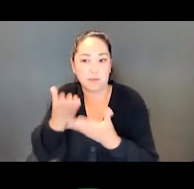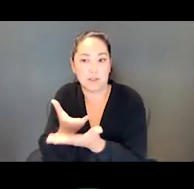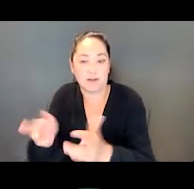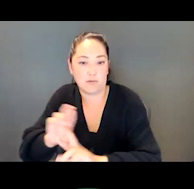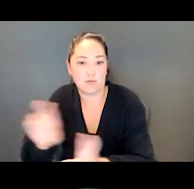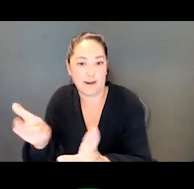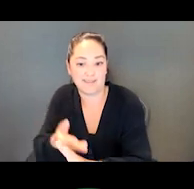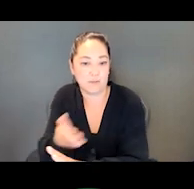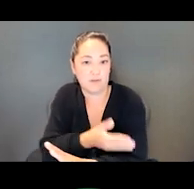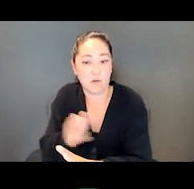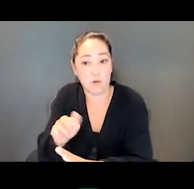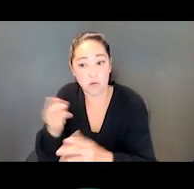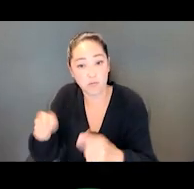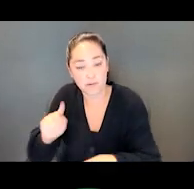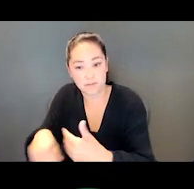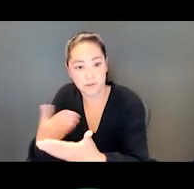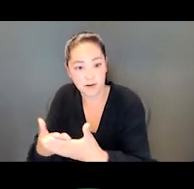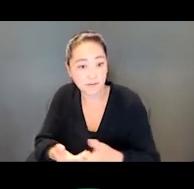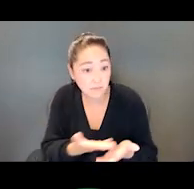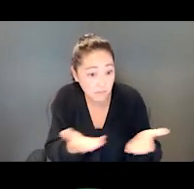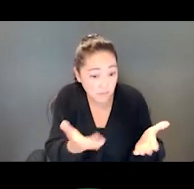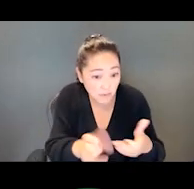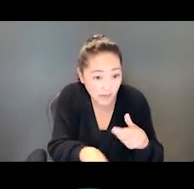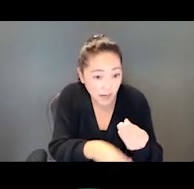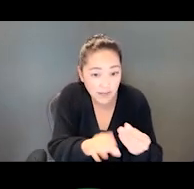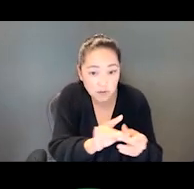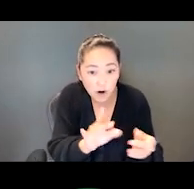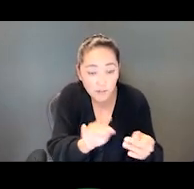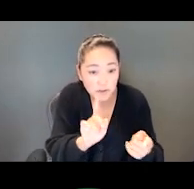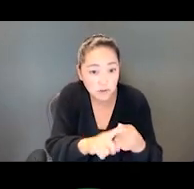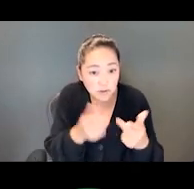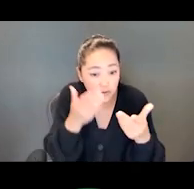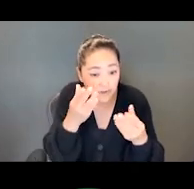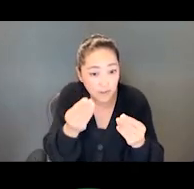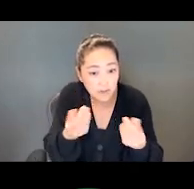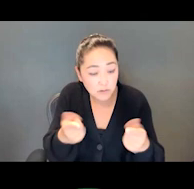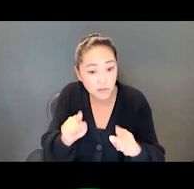Thank you so much, Kristen. That was. Very you pull together a lot of things that were